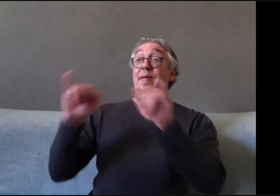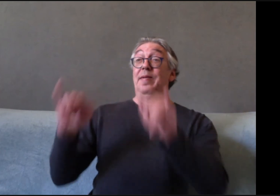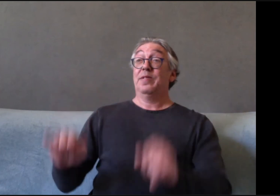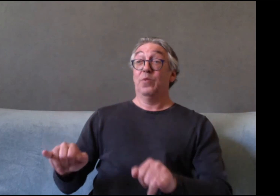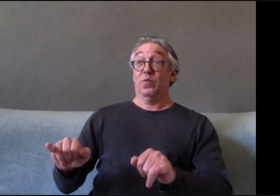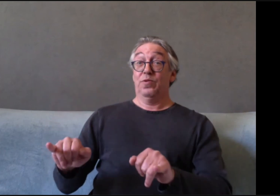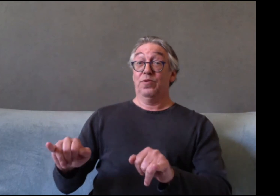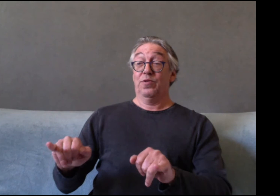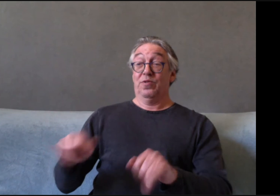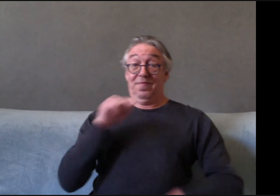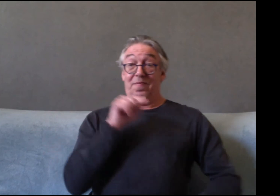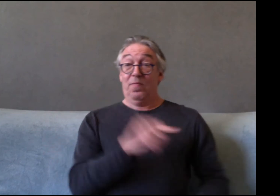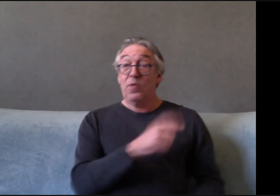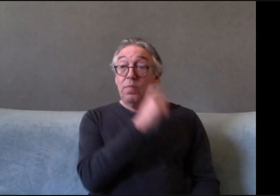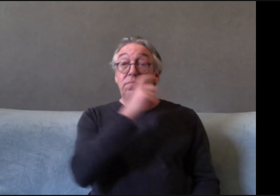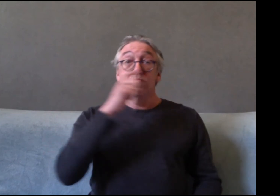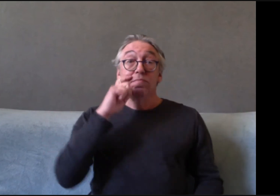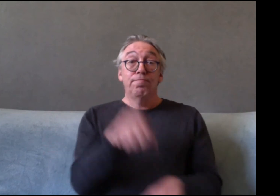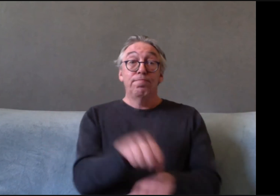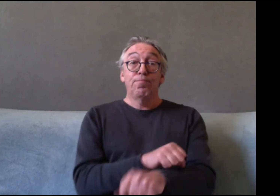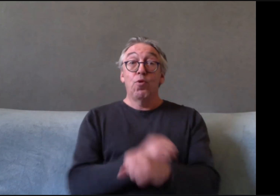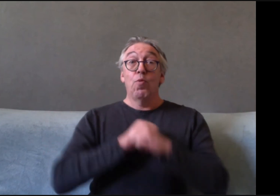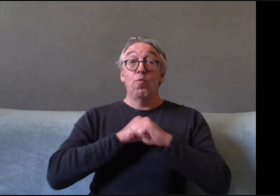because not because they have the COVID-19